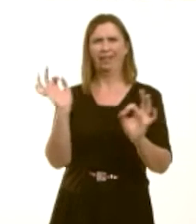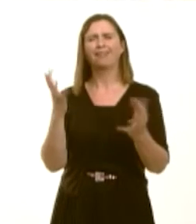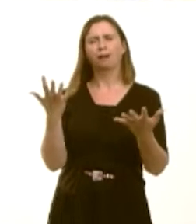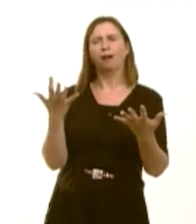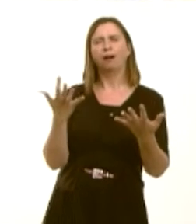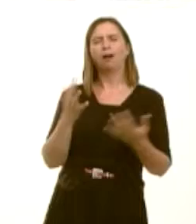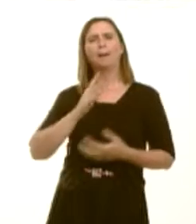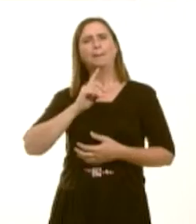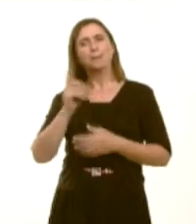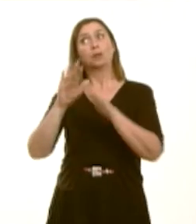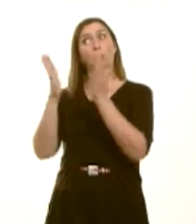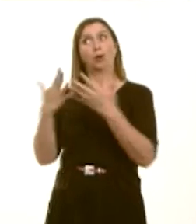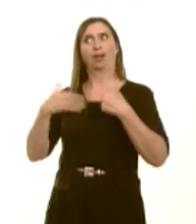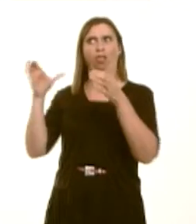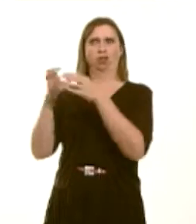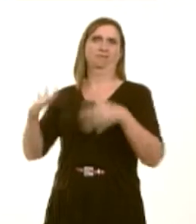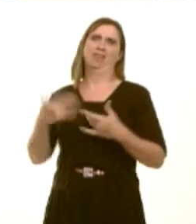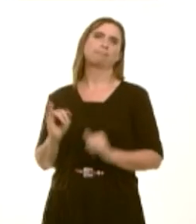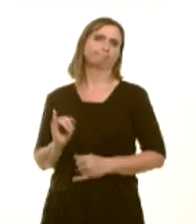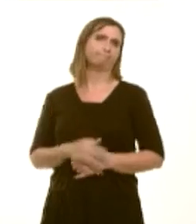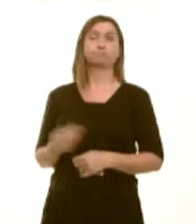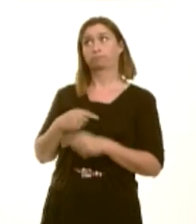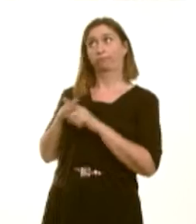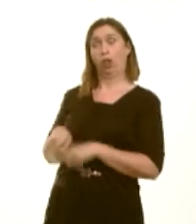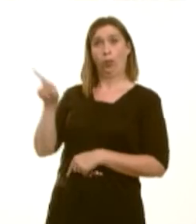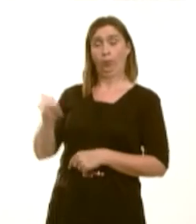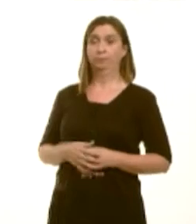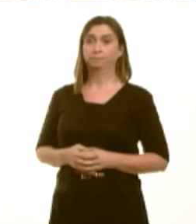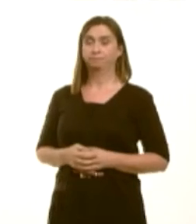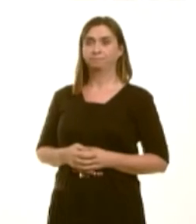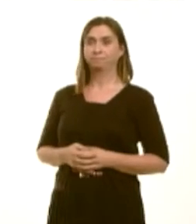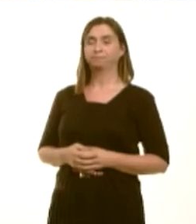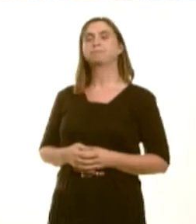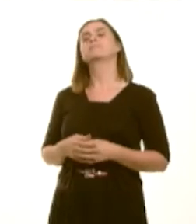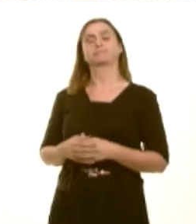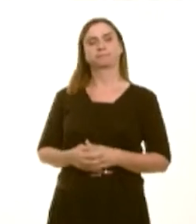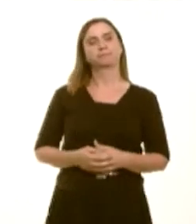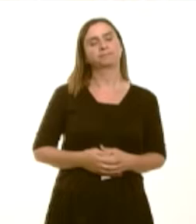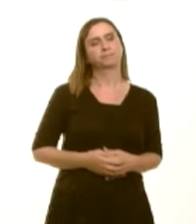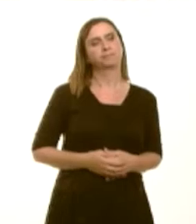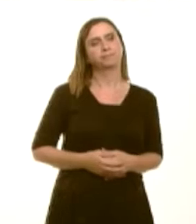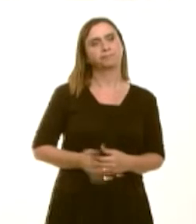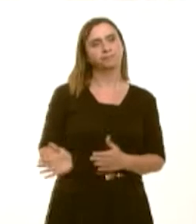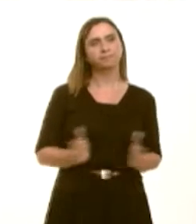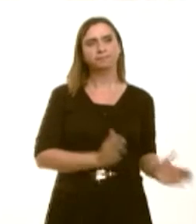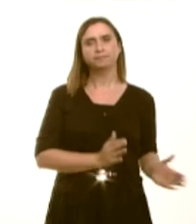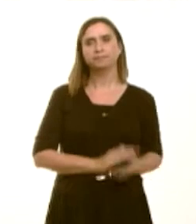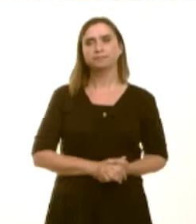Y Llywydd / The Presiding Officer: We now move back to questions on the paper, and question 3 is from Paul Davies.